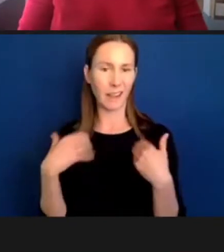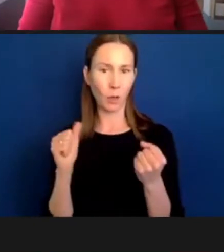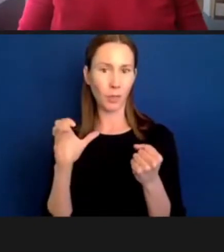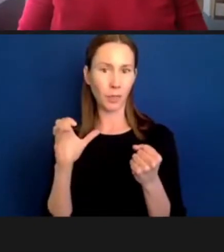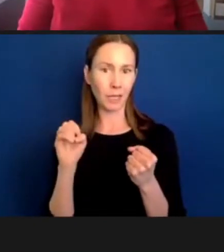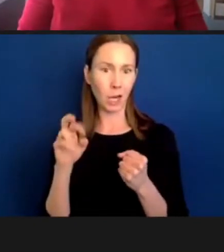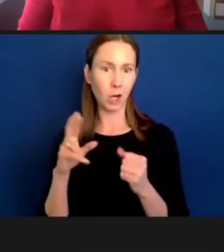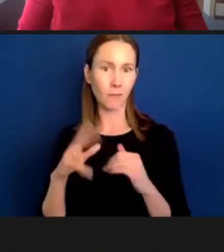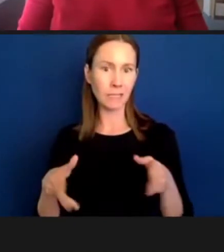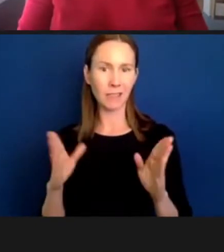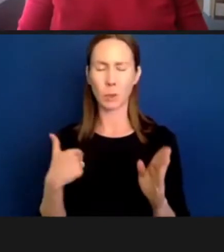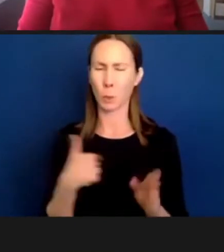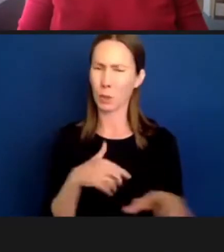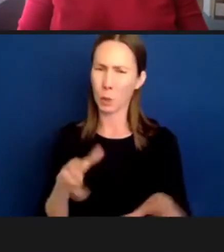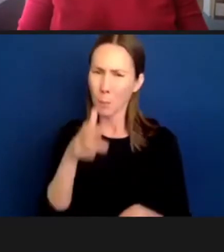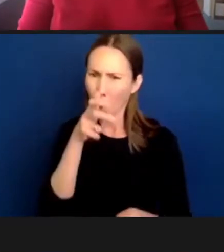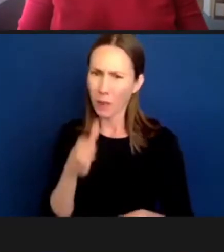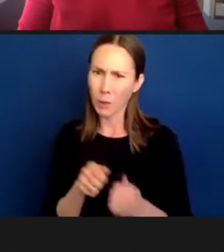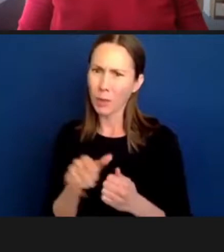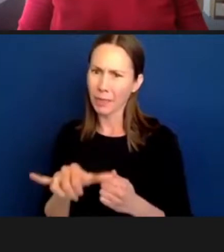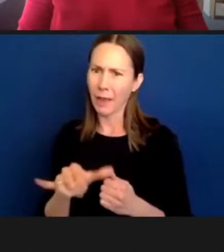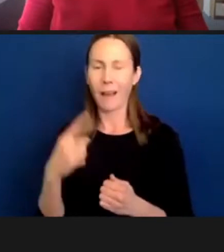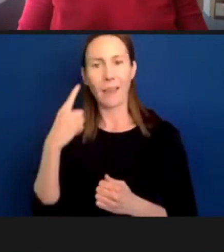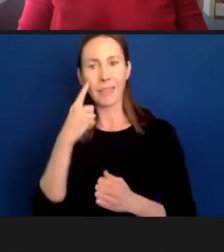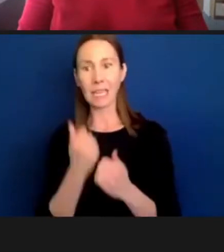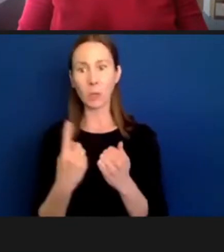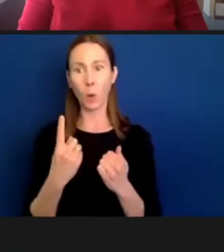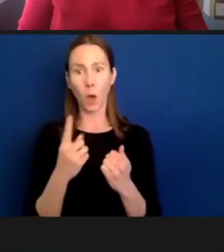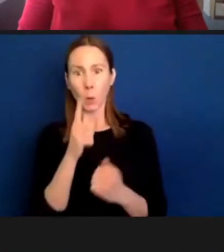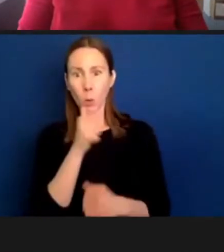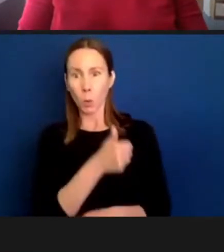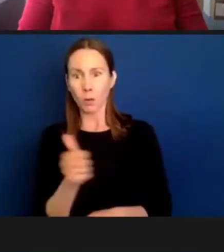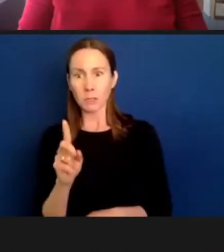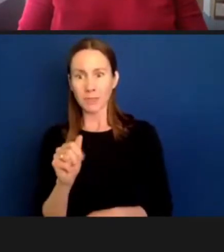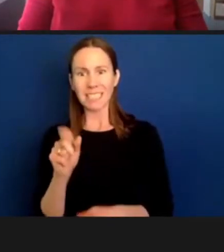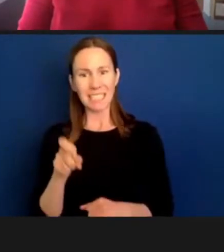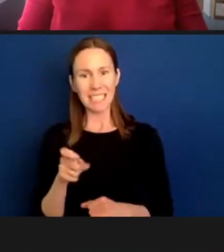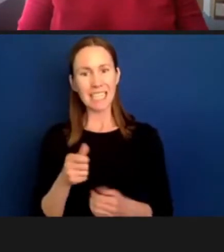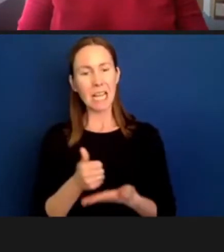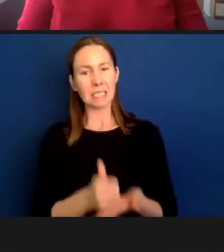And I think anyone with disabilities who may need assistance for transfers, for example,